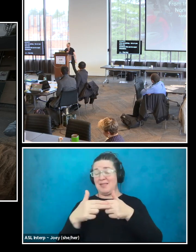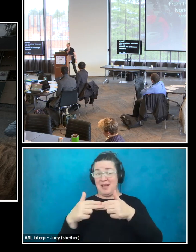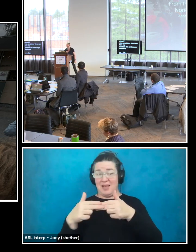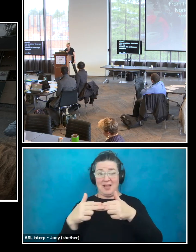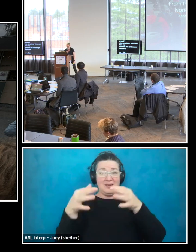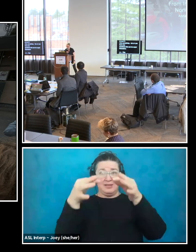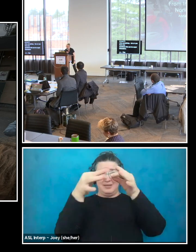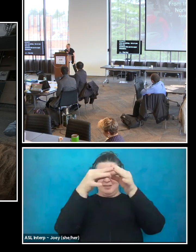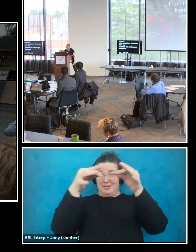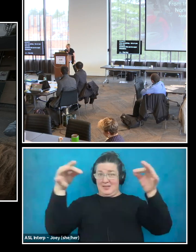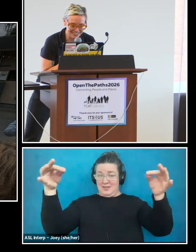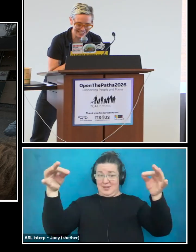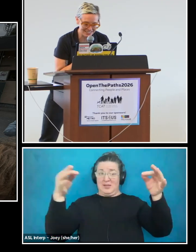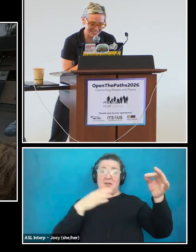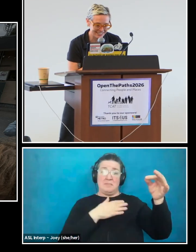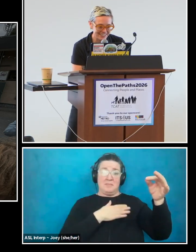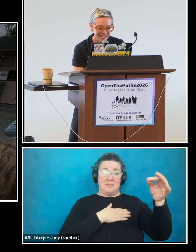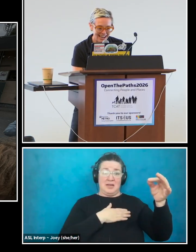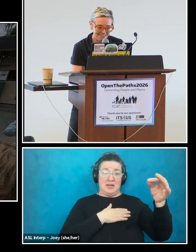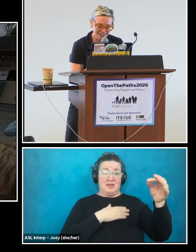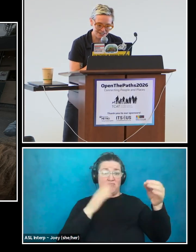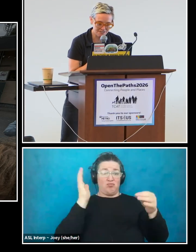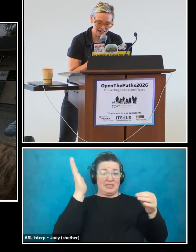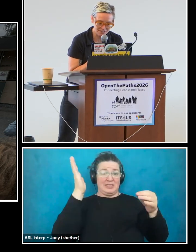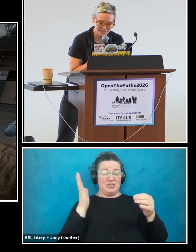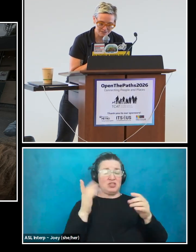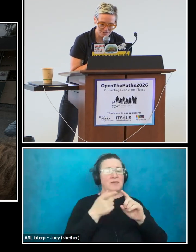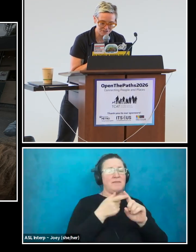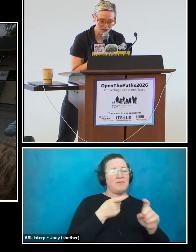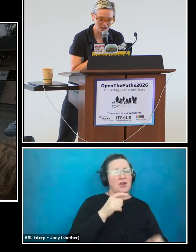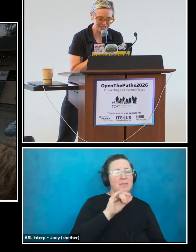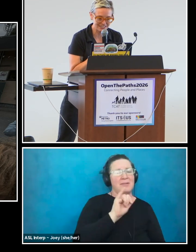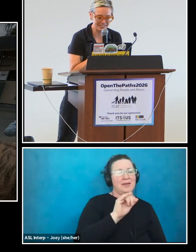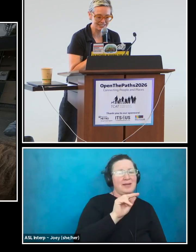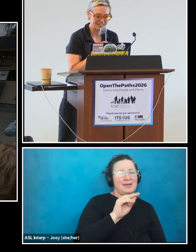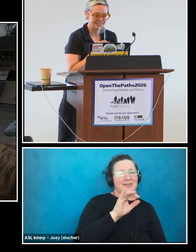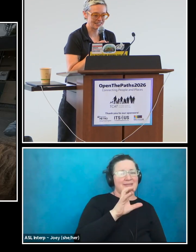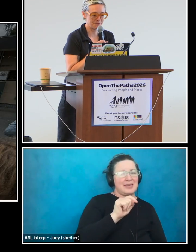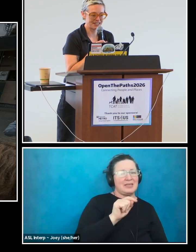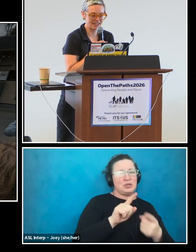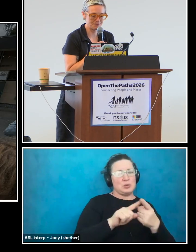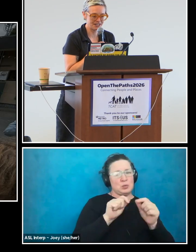presentation is on there from insight to agency how non-drivers move policy it's got my name on